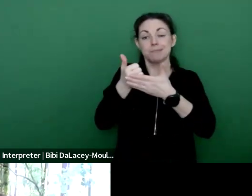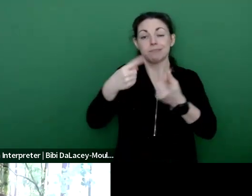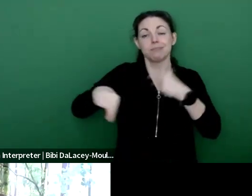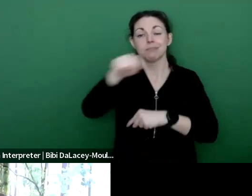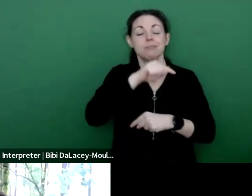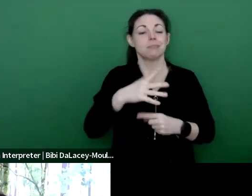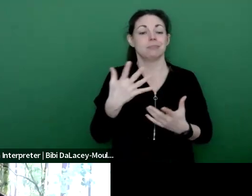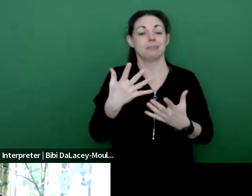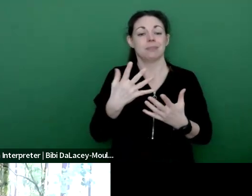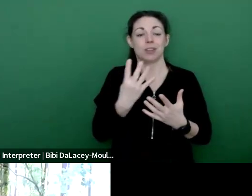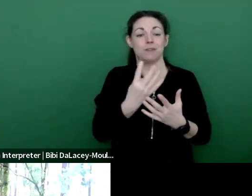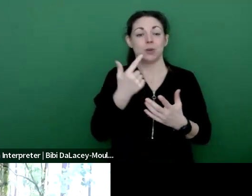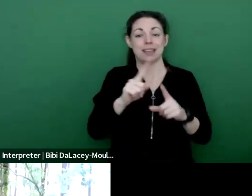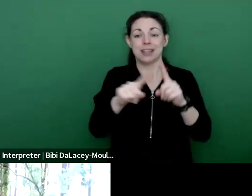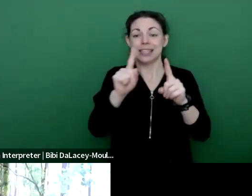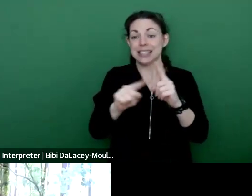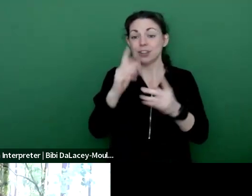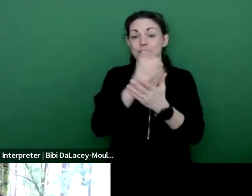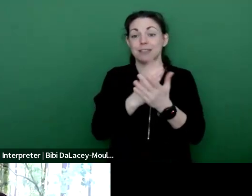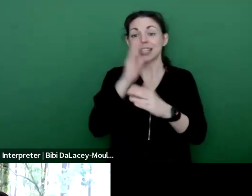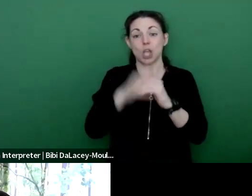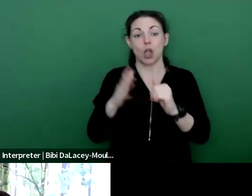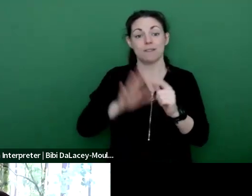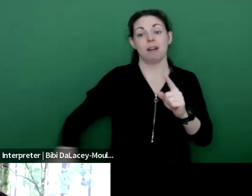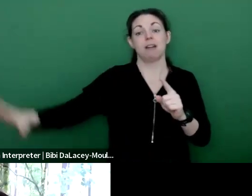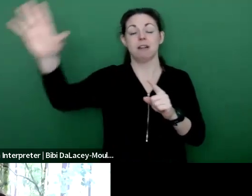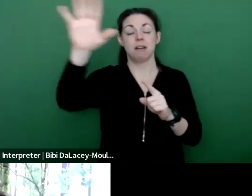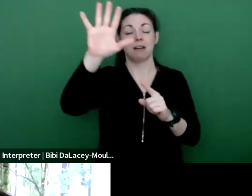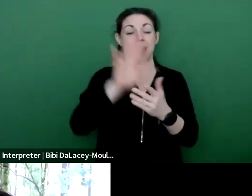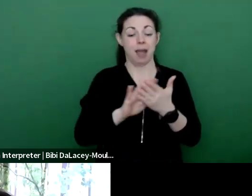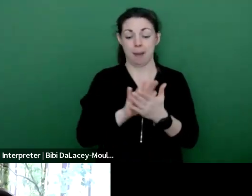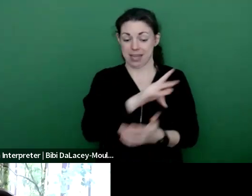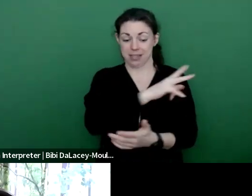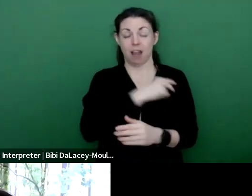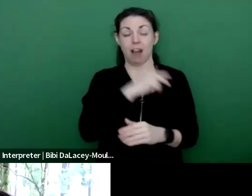And that means that I work with over 3,000 staff, 47 different chief executives,